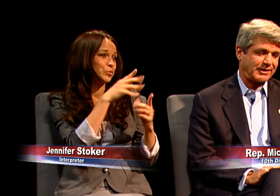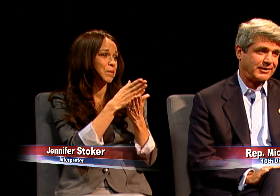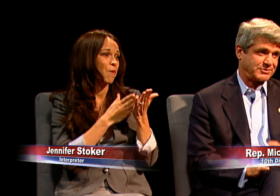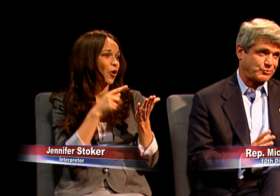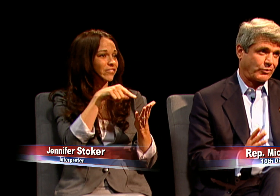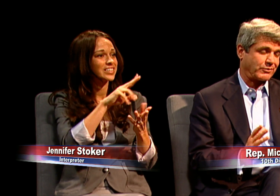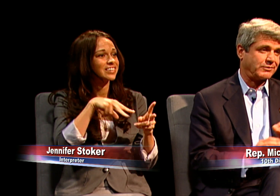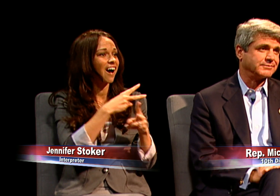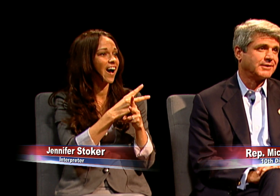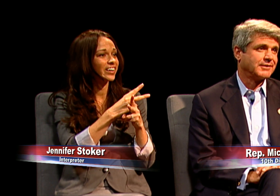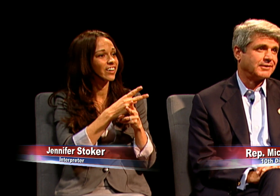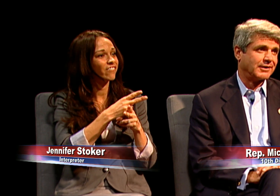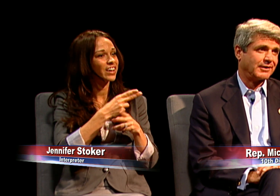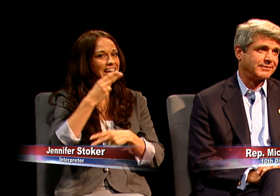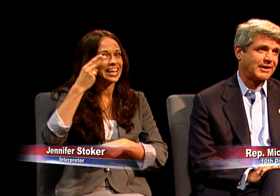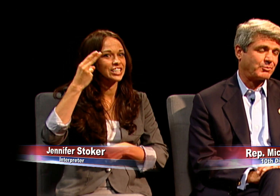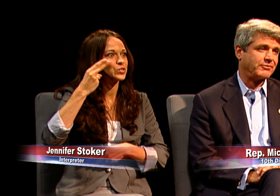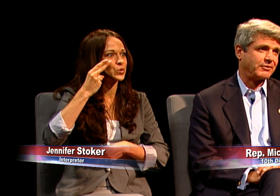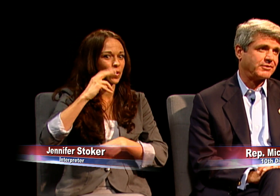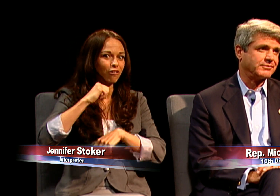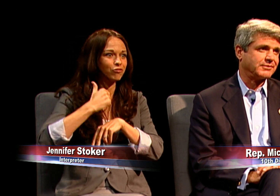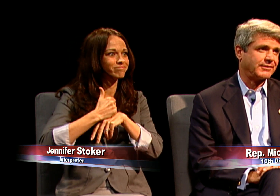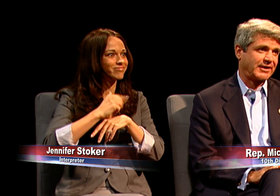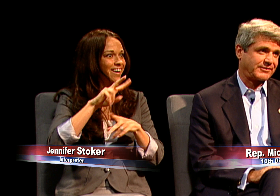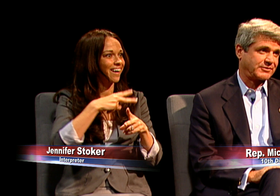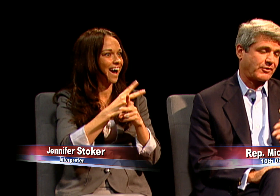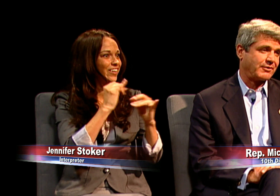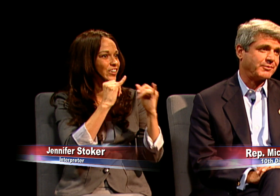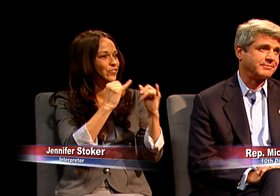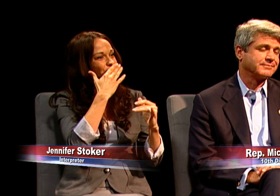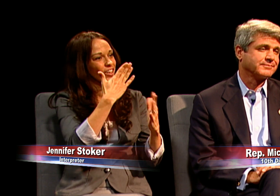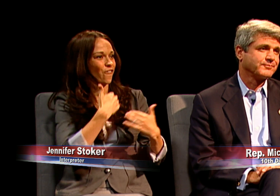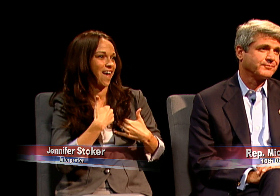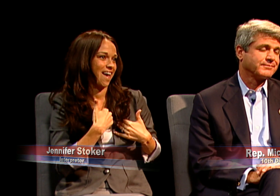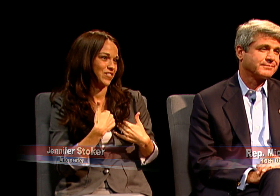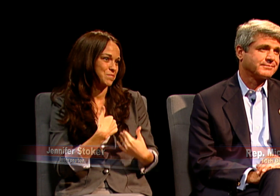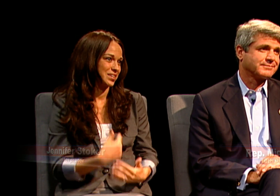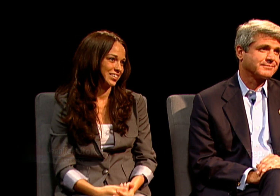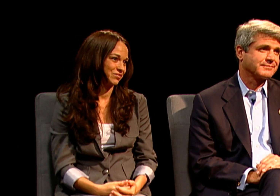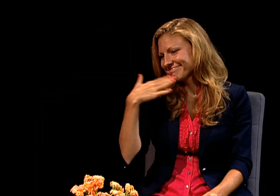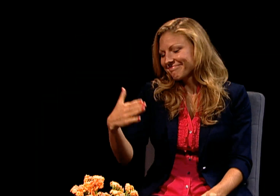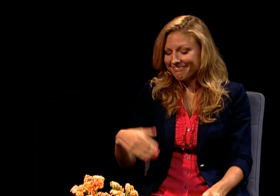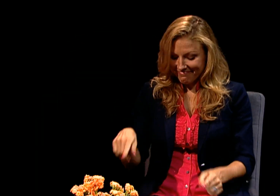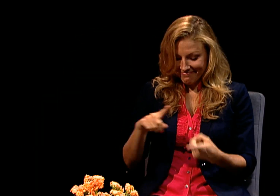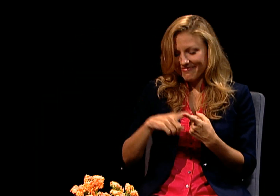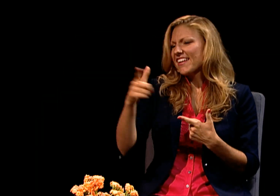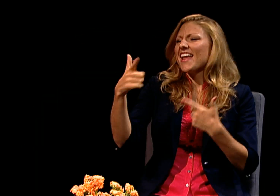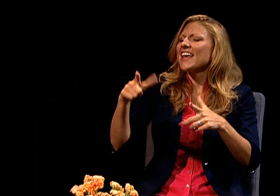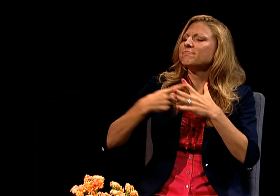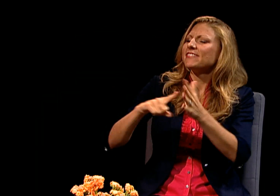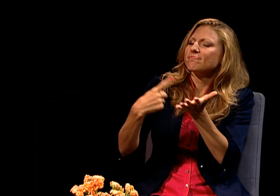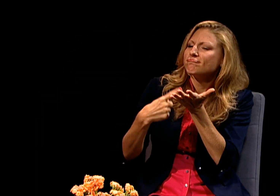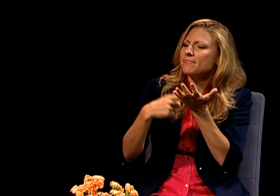KIND OF HISTORICAL TYPE OF INTERVIEW. THANKS FOR HAVING ME. GREAT, THANK YOU.